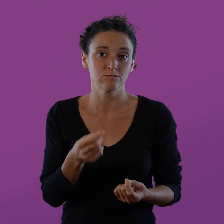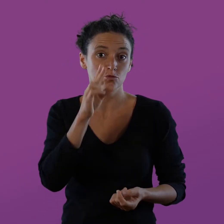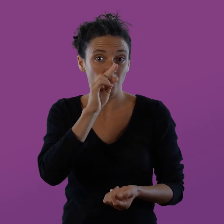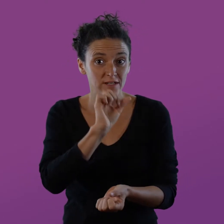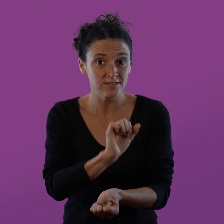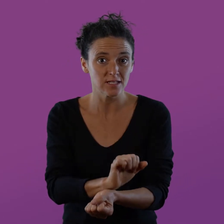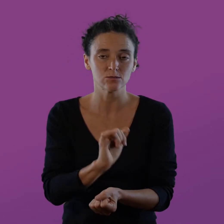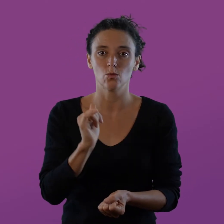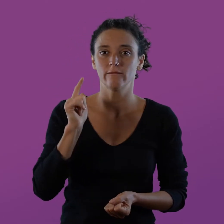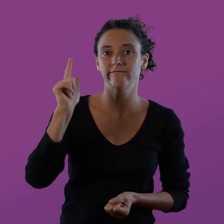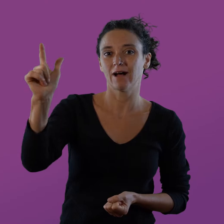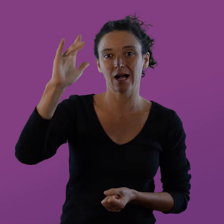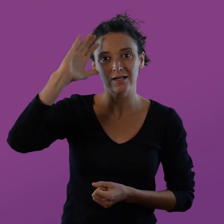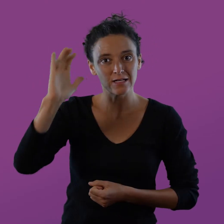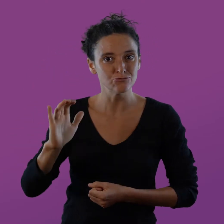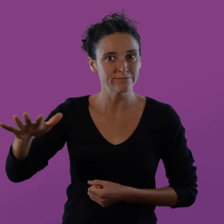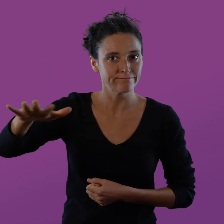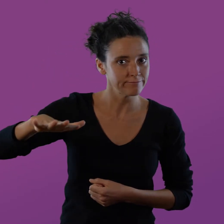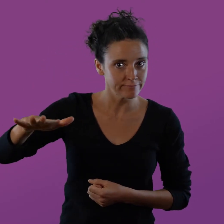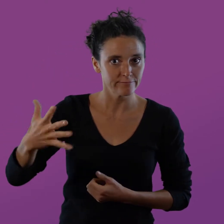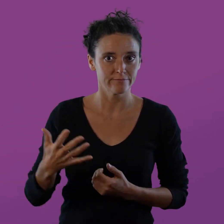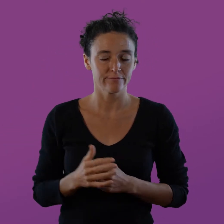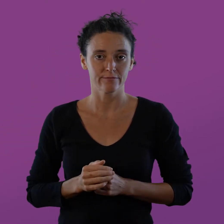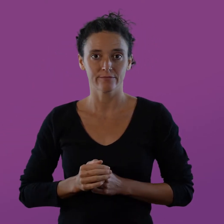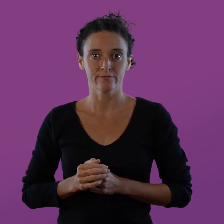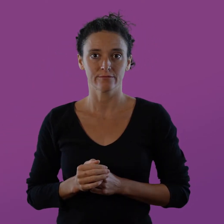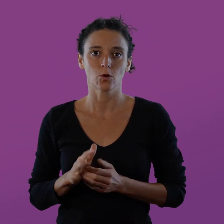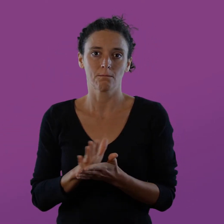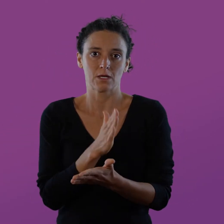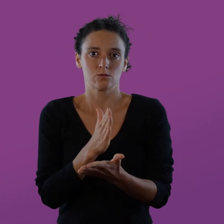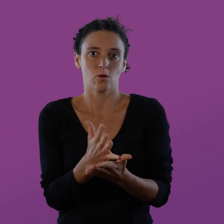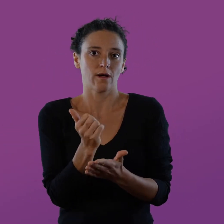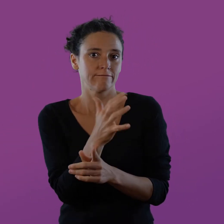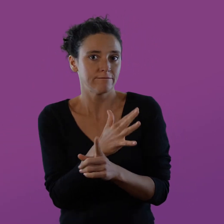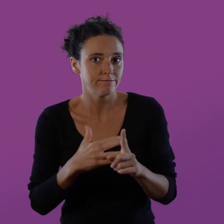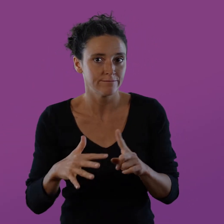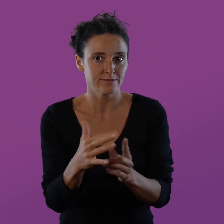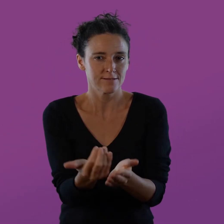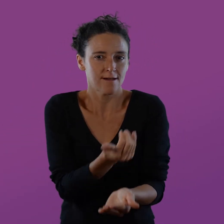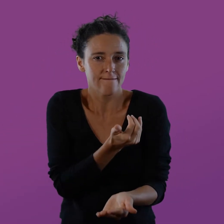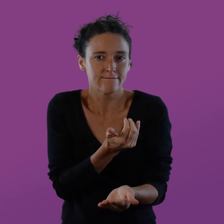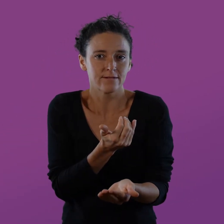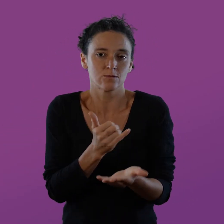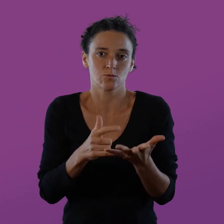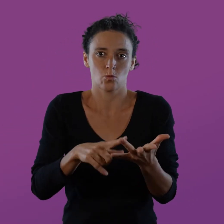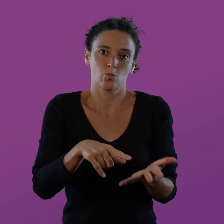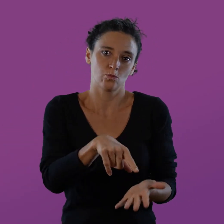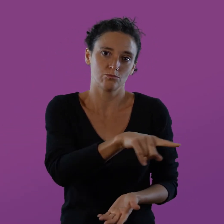are homeless or in youth detention, or are living in rural and remote areas. We will take care to create child-safe environments where children -